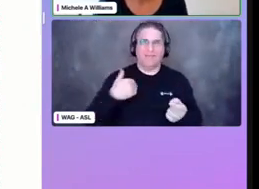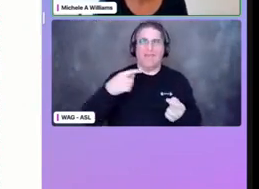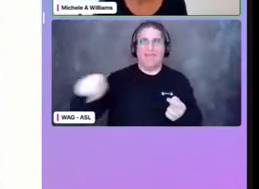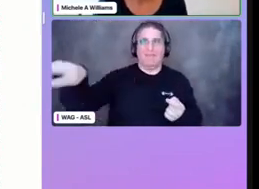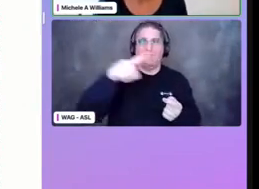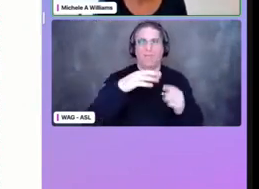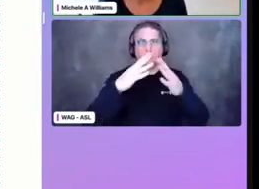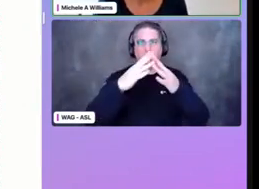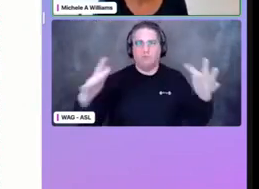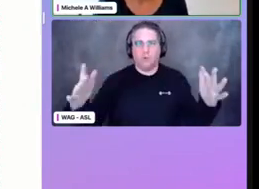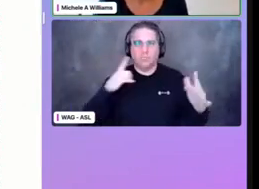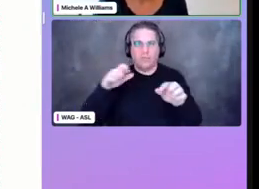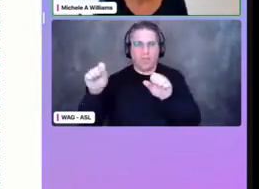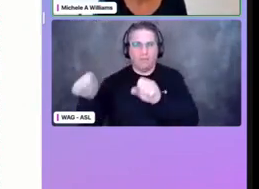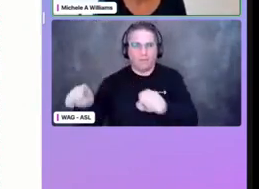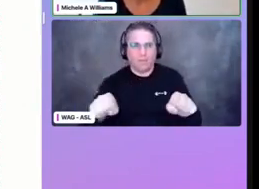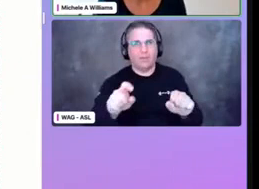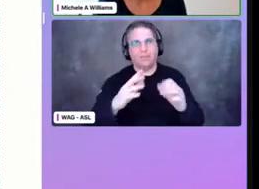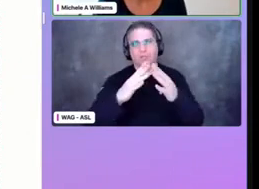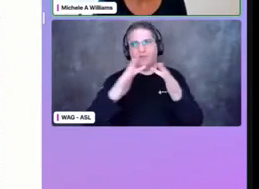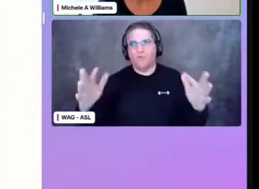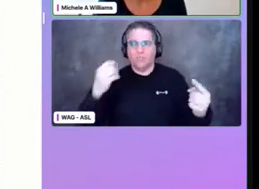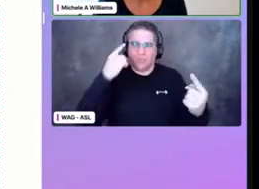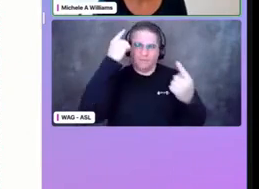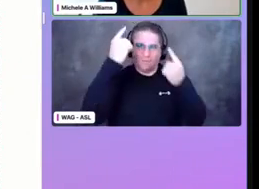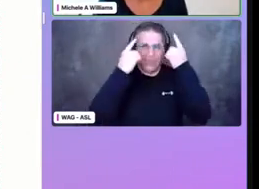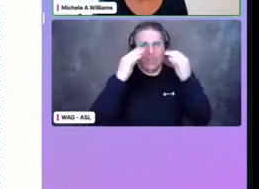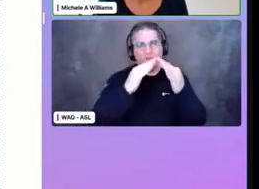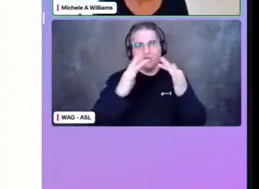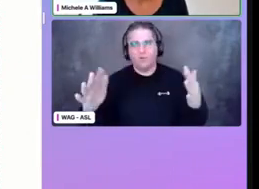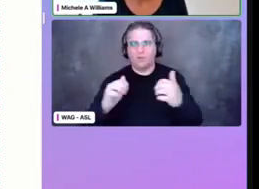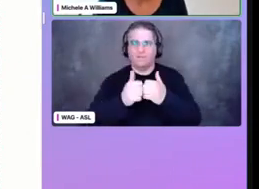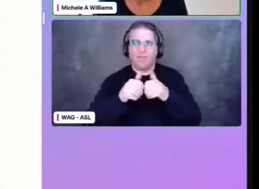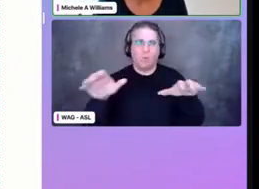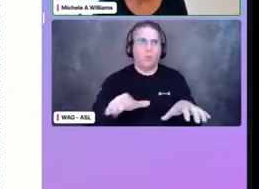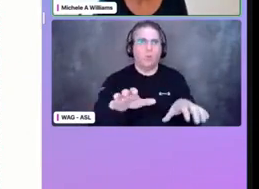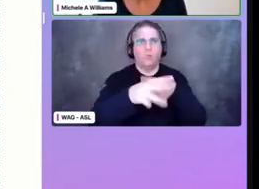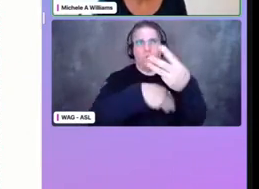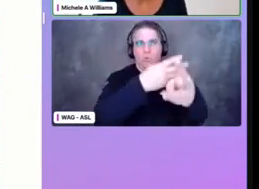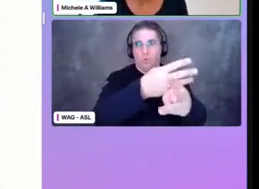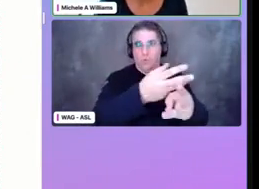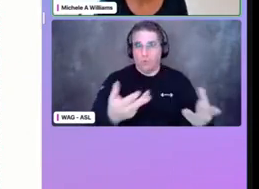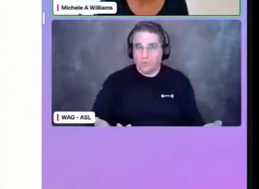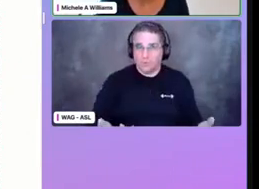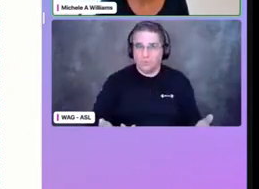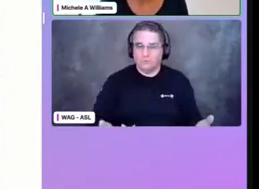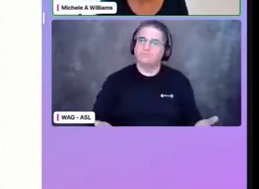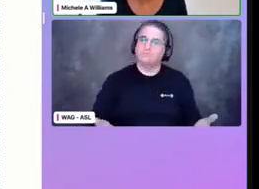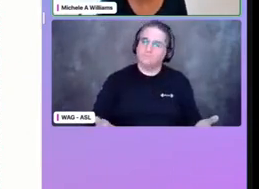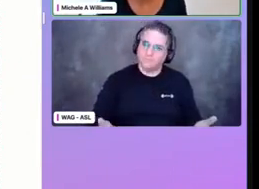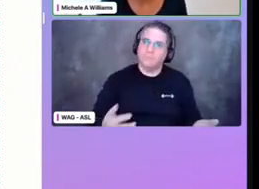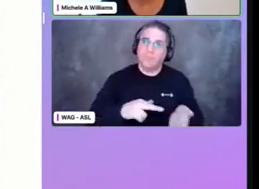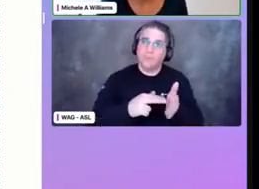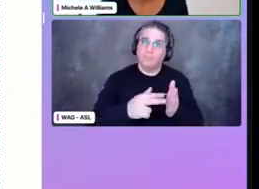can be more imaginative, of how someone can be when you have that diversity of abilities or of thinking, or